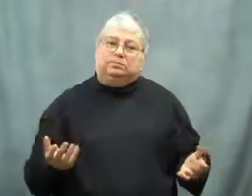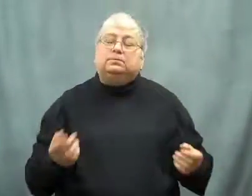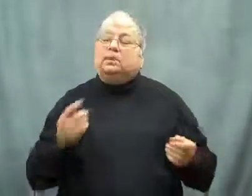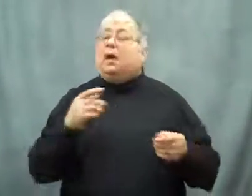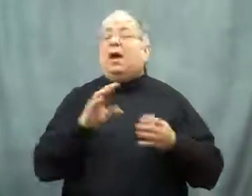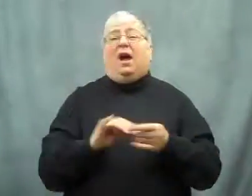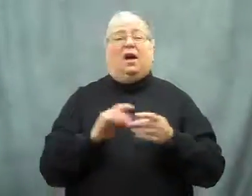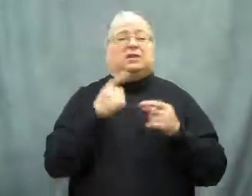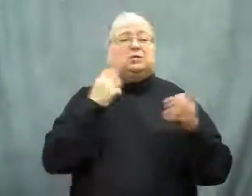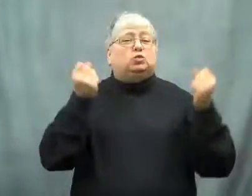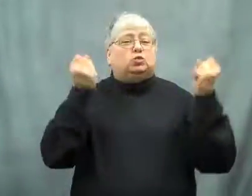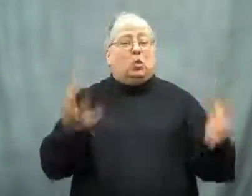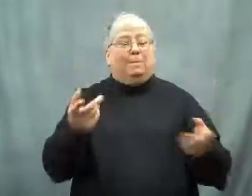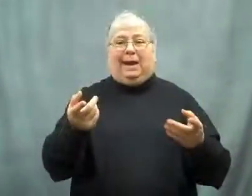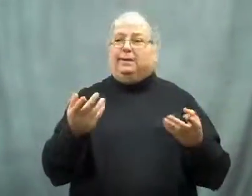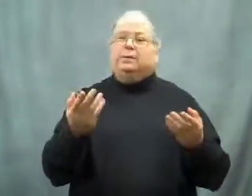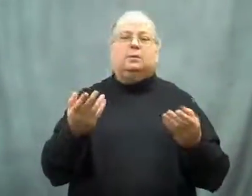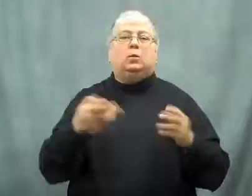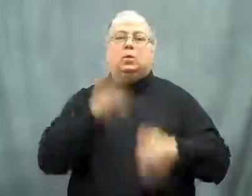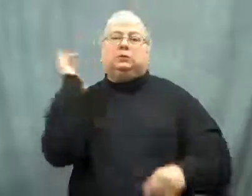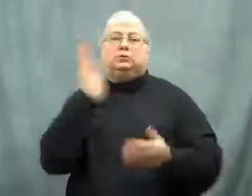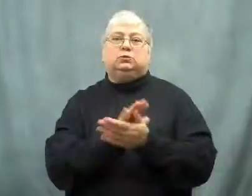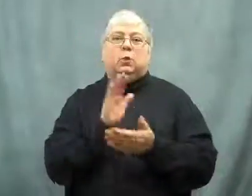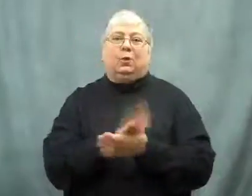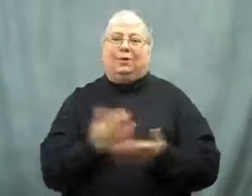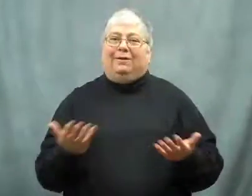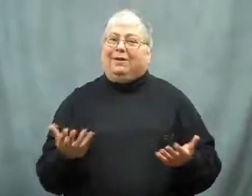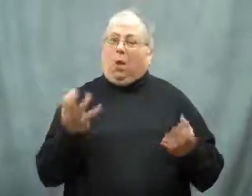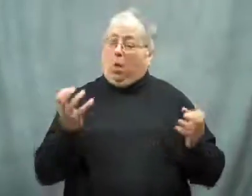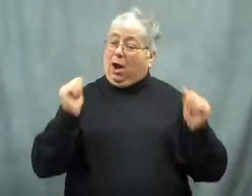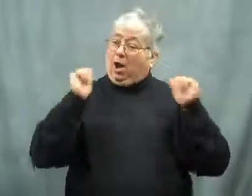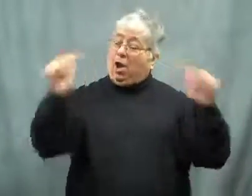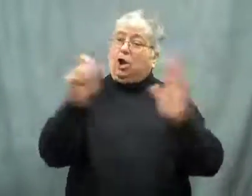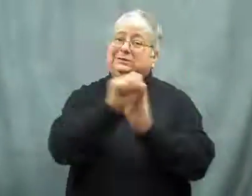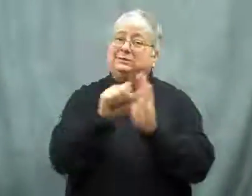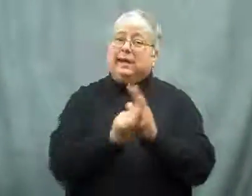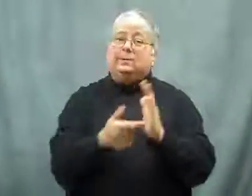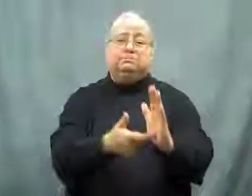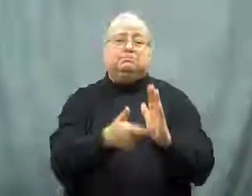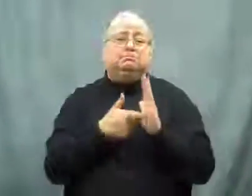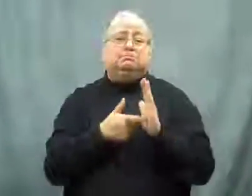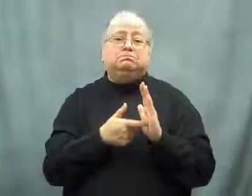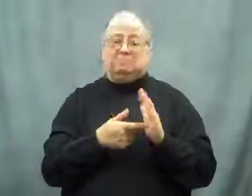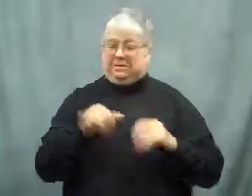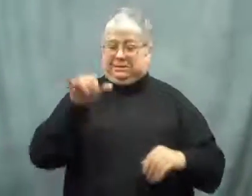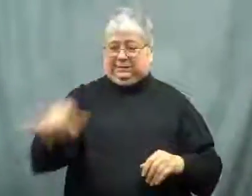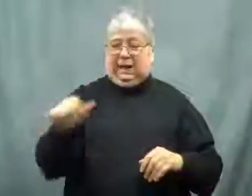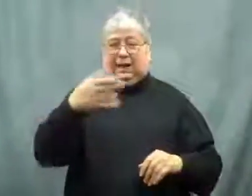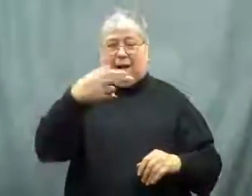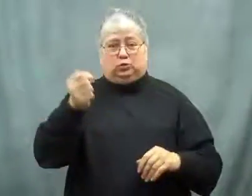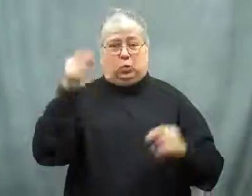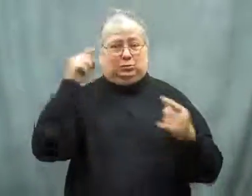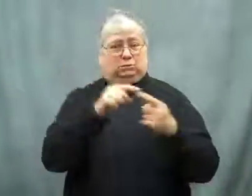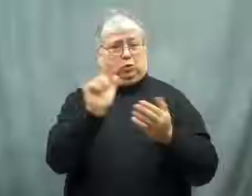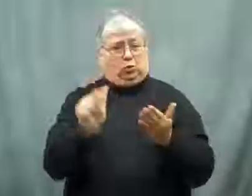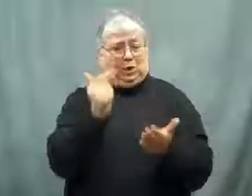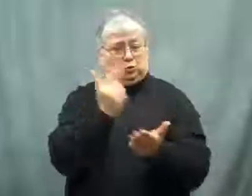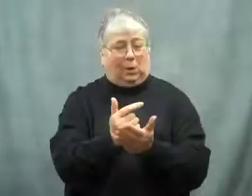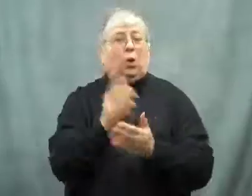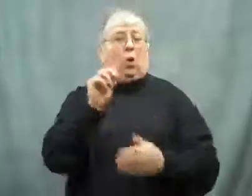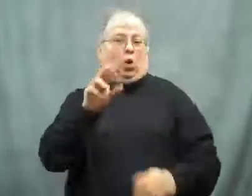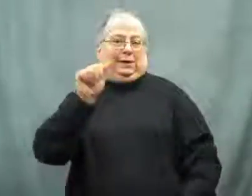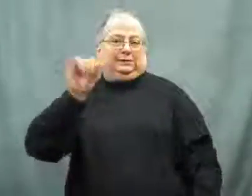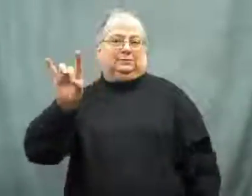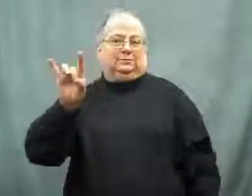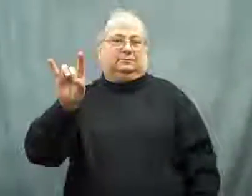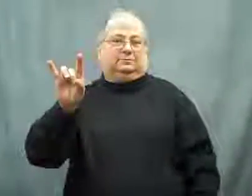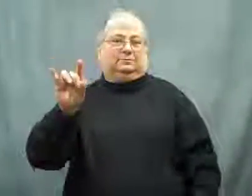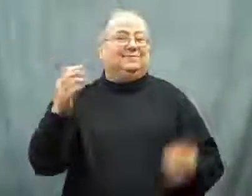He said there were too many dropouts.